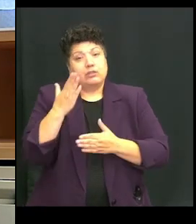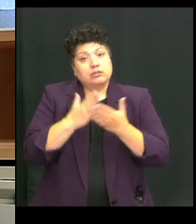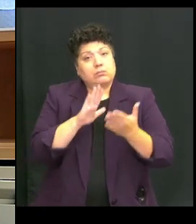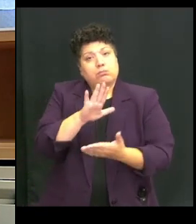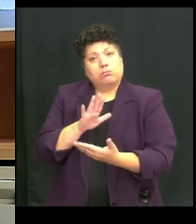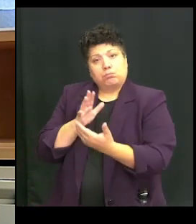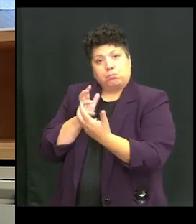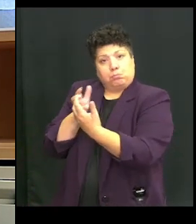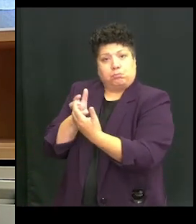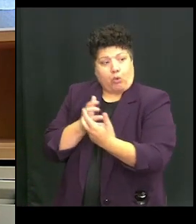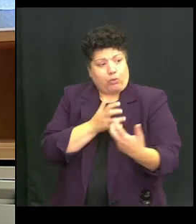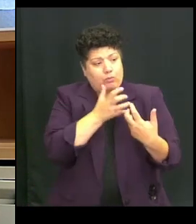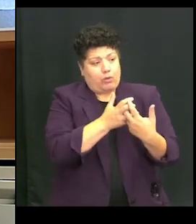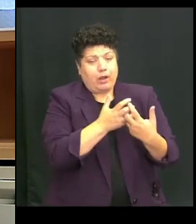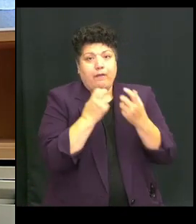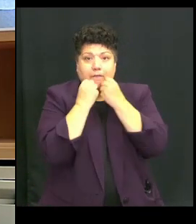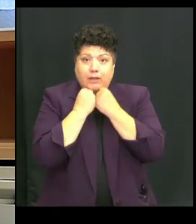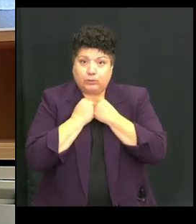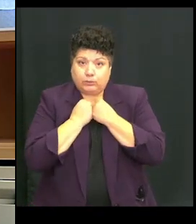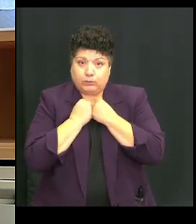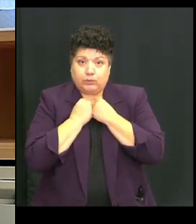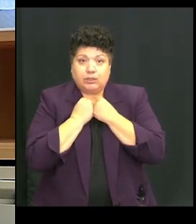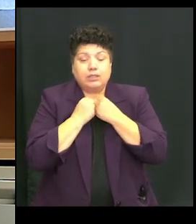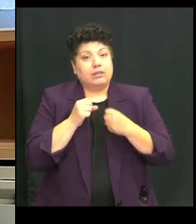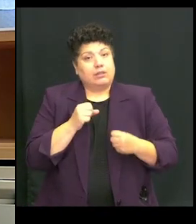In other words, we need to meet people where they are,